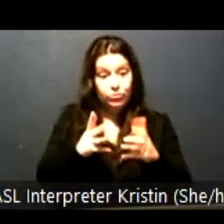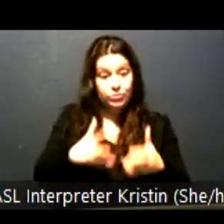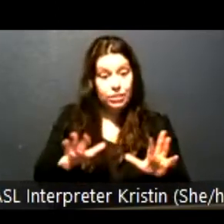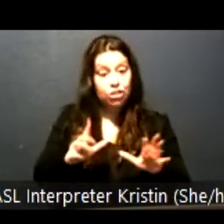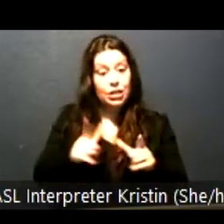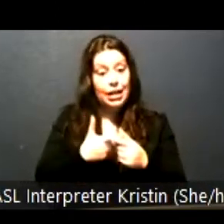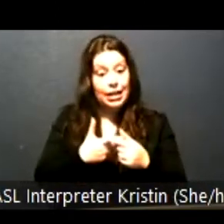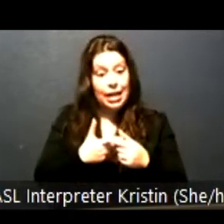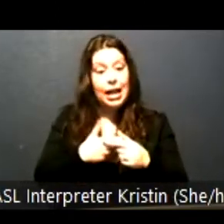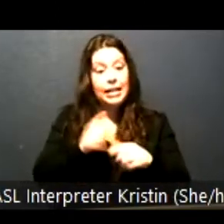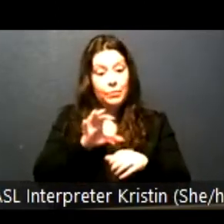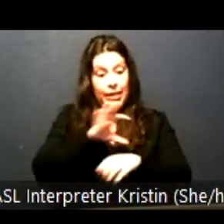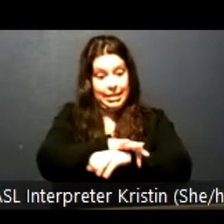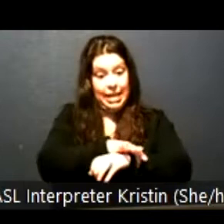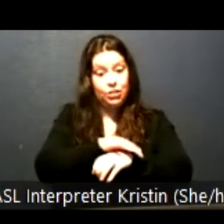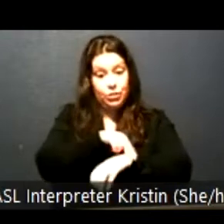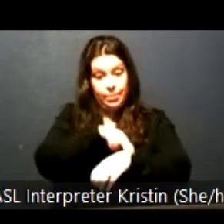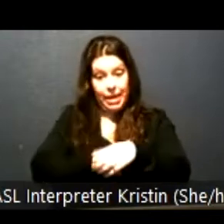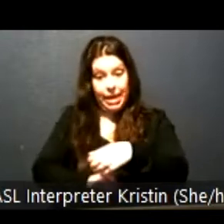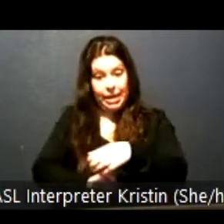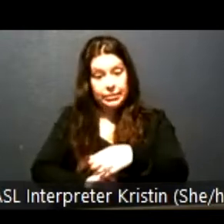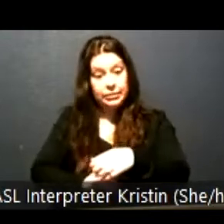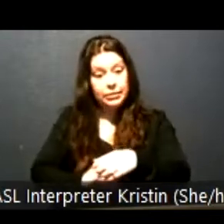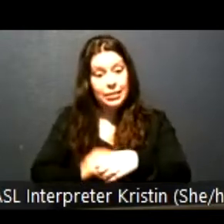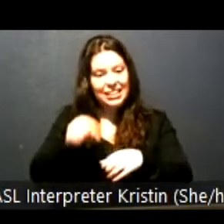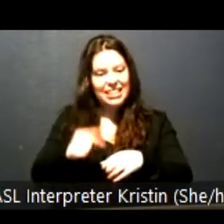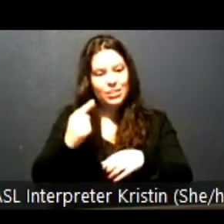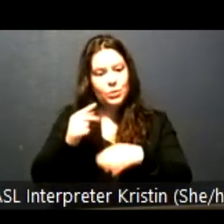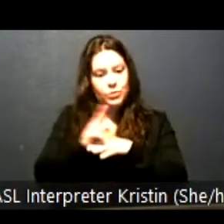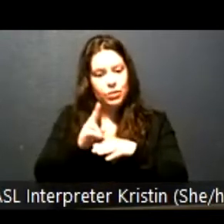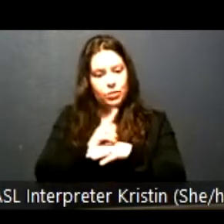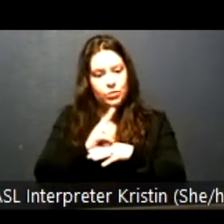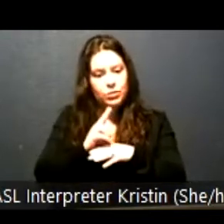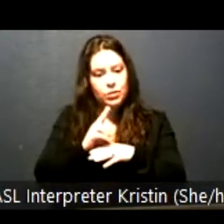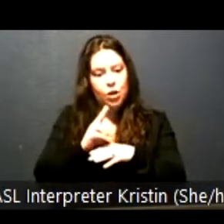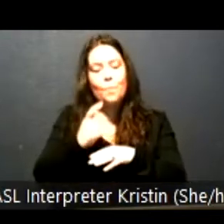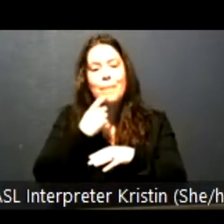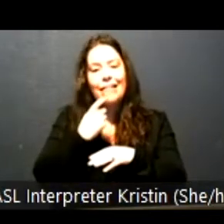this is um, this is a band we use for a pelican. A large metal band that has a number on it that